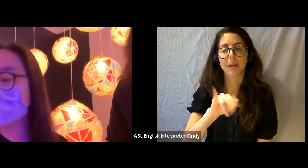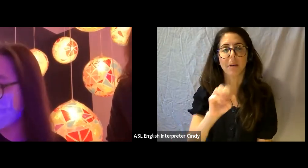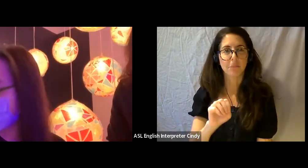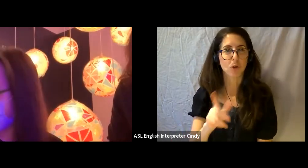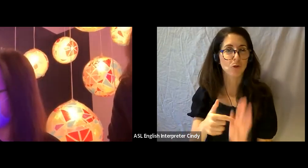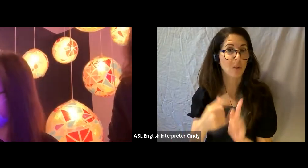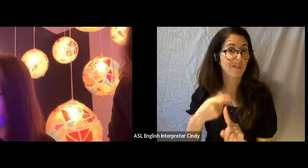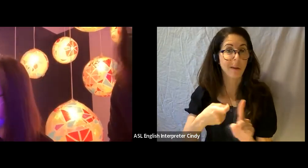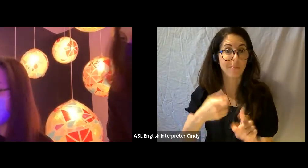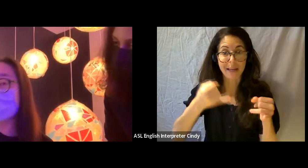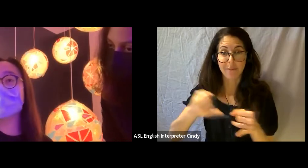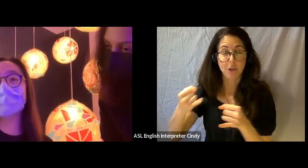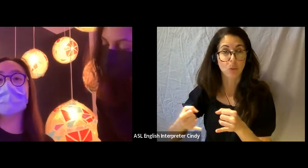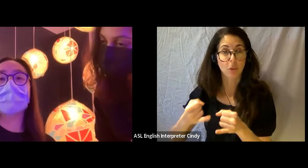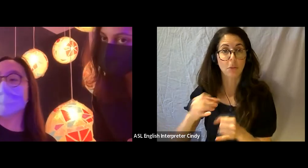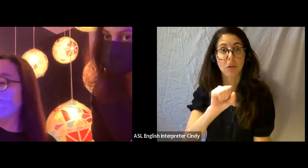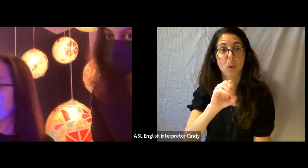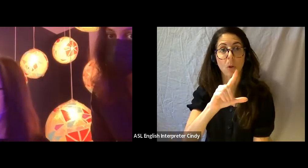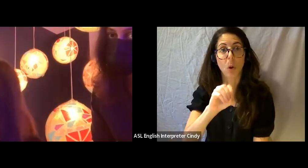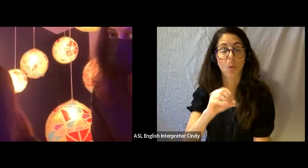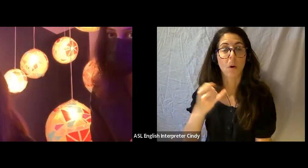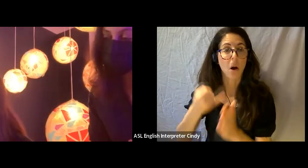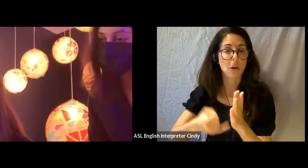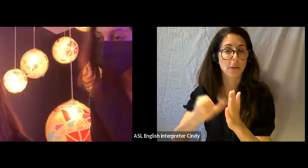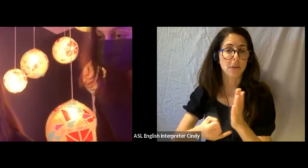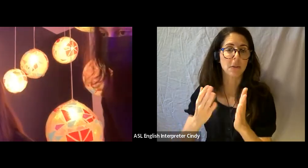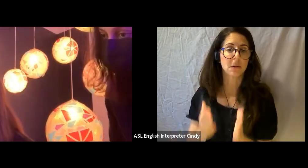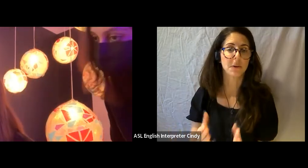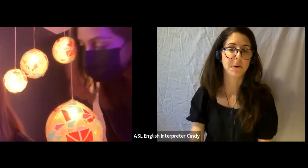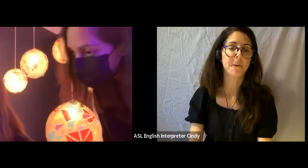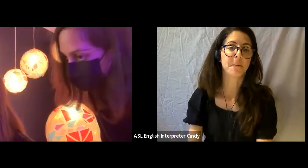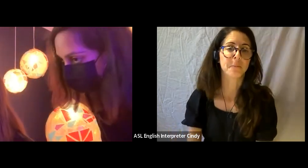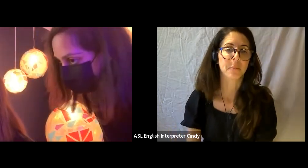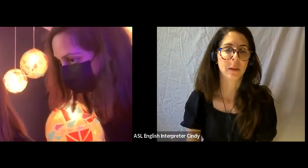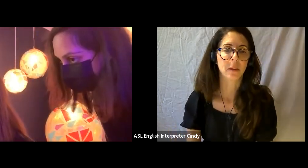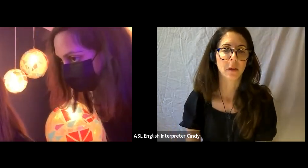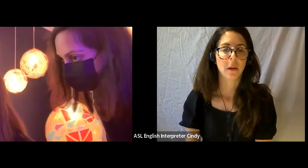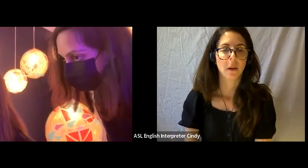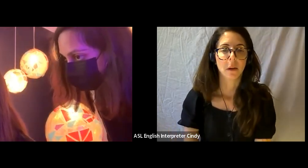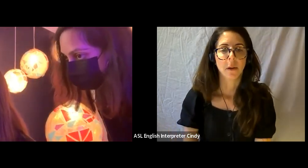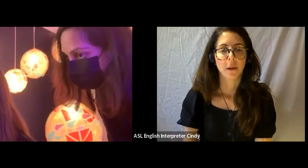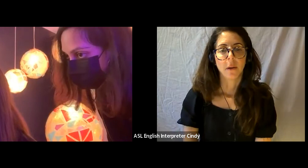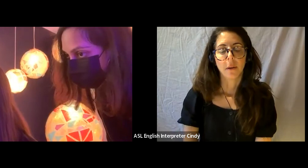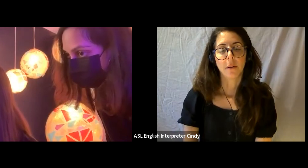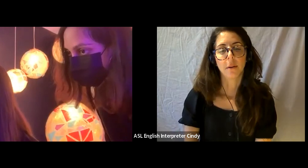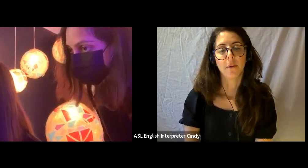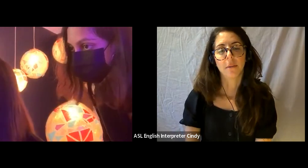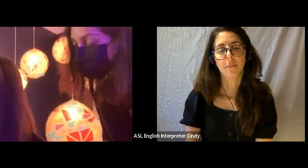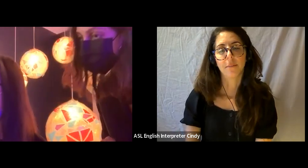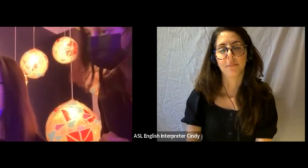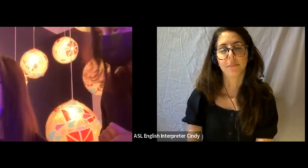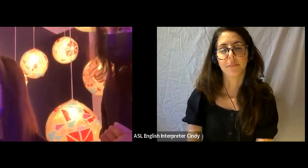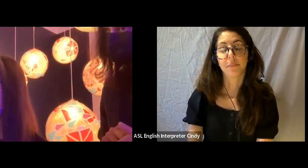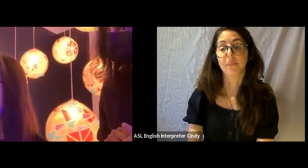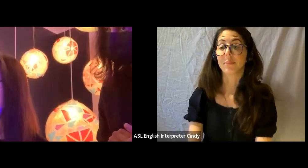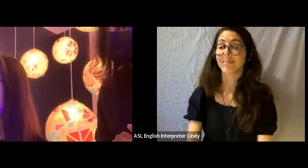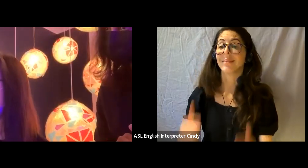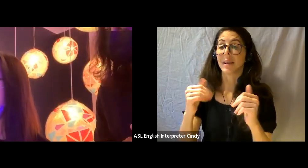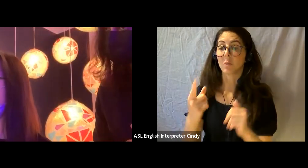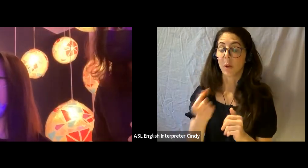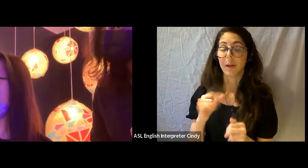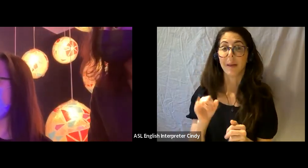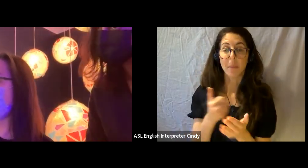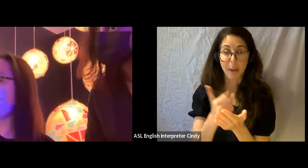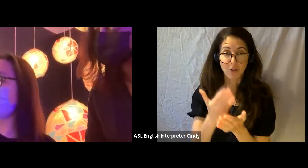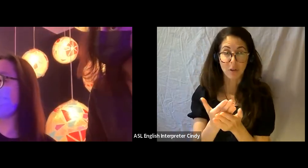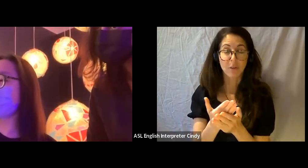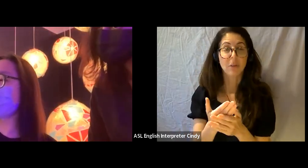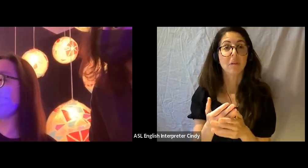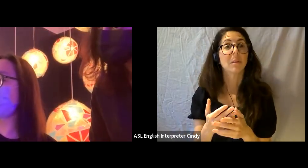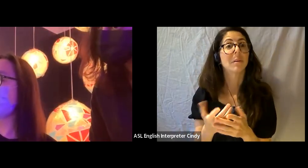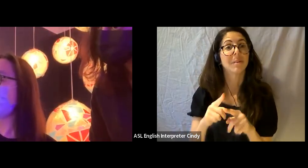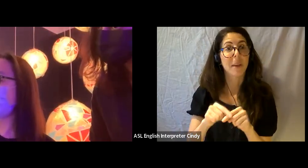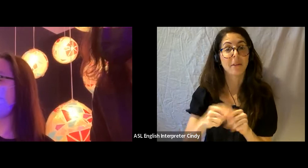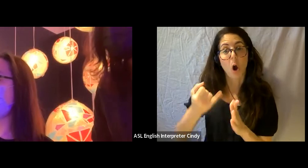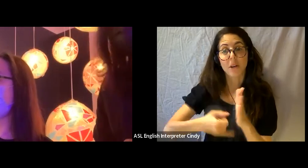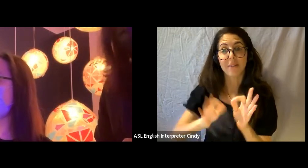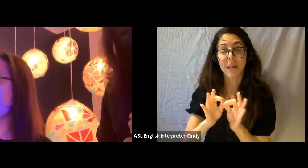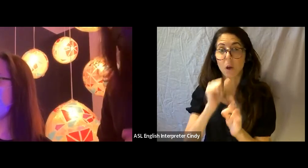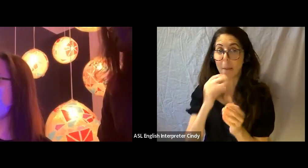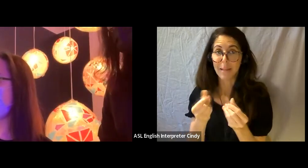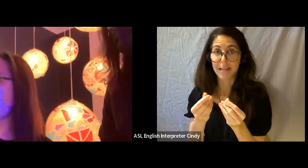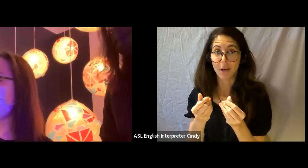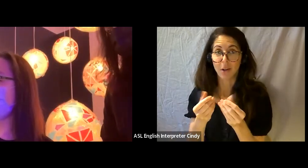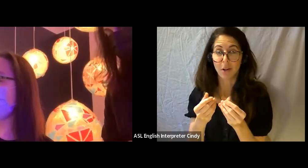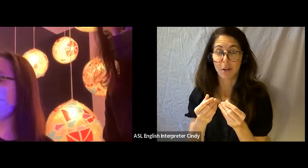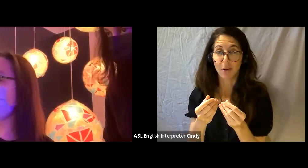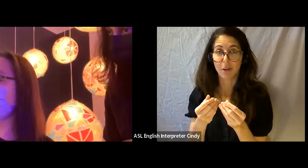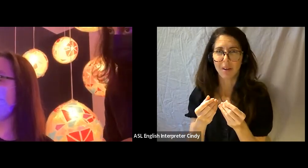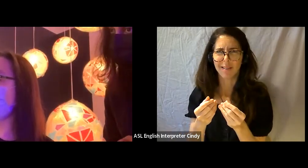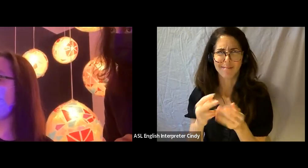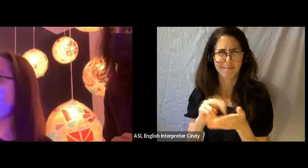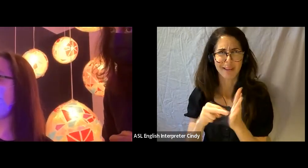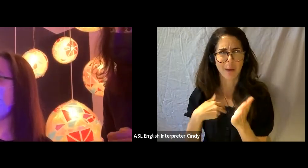The next question: If the budget and/or payment is based on artist fees and not material cost - does this not essentially end up excluding anyone on ODSP?